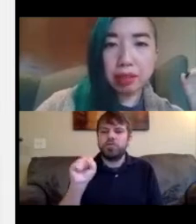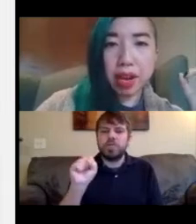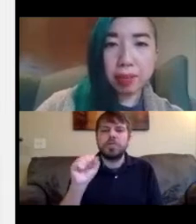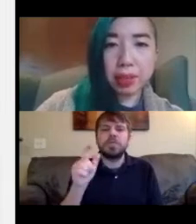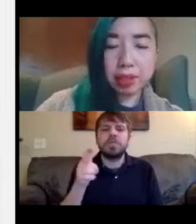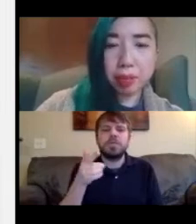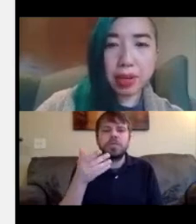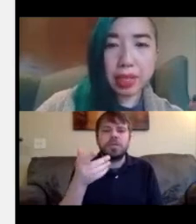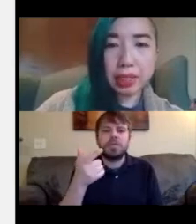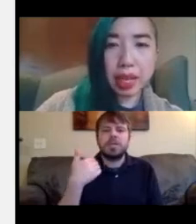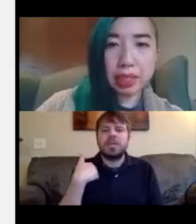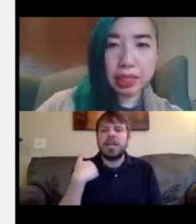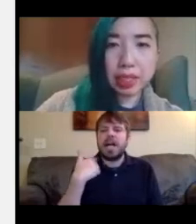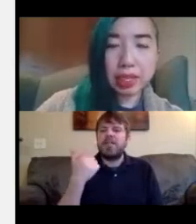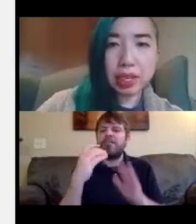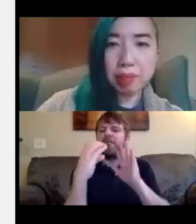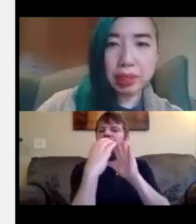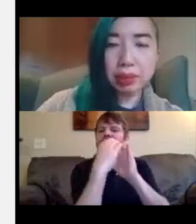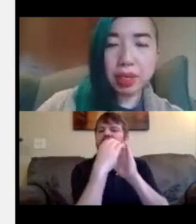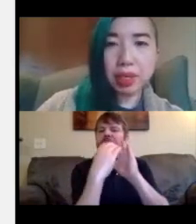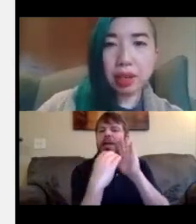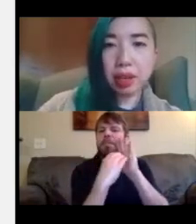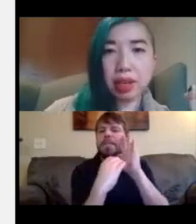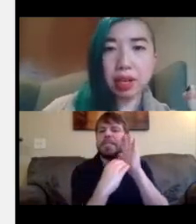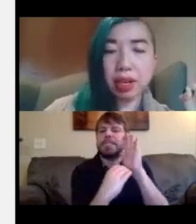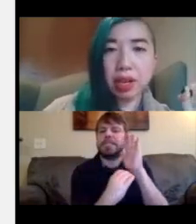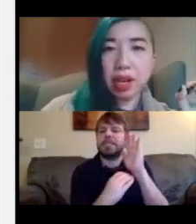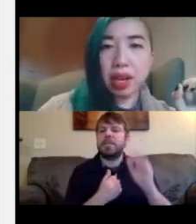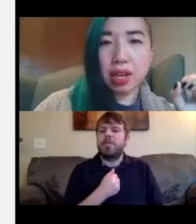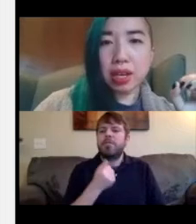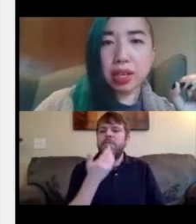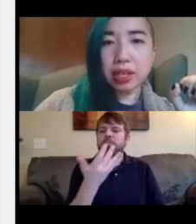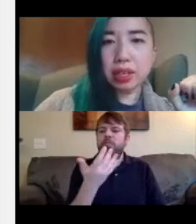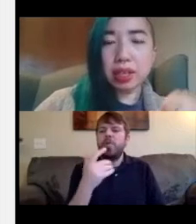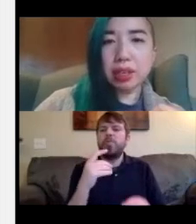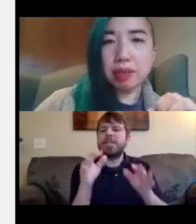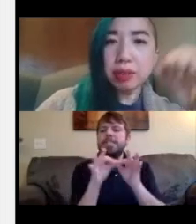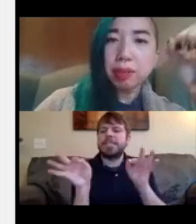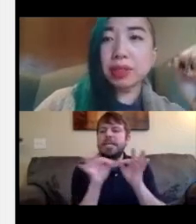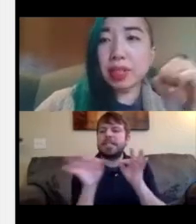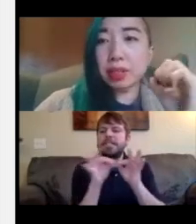fragments of poetic text and then in between are the visual representation